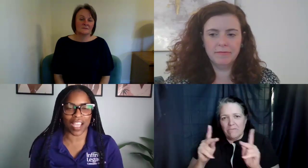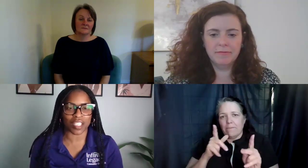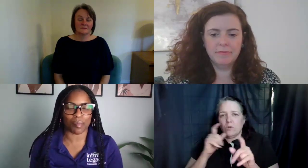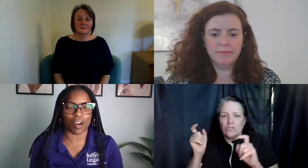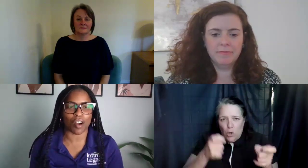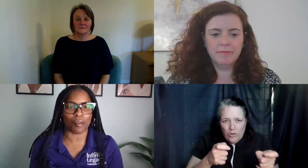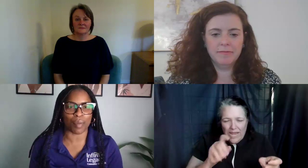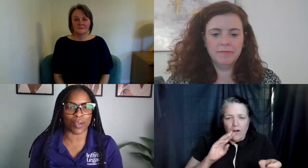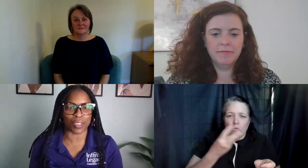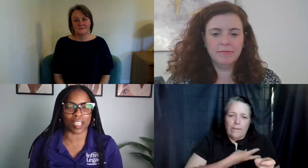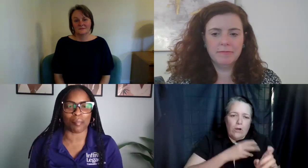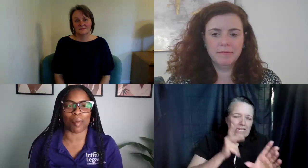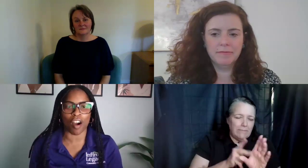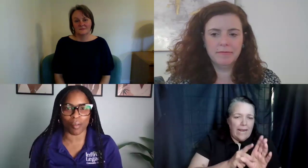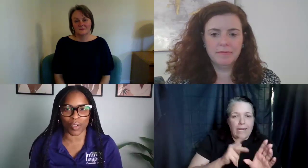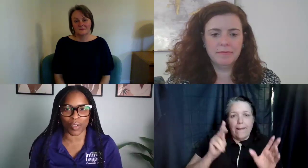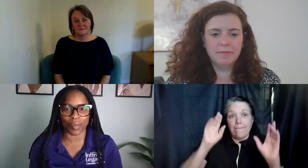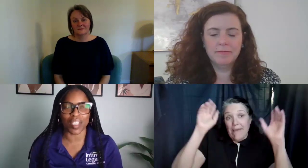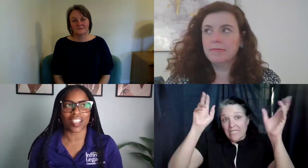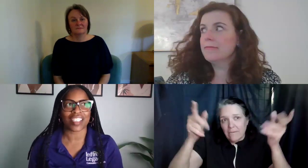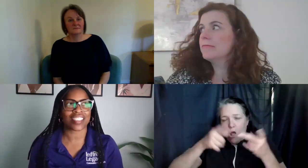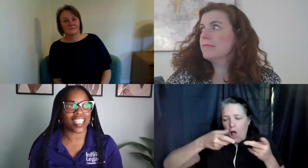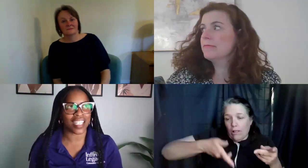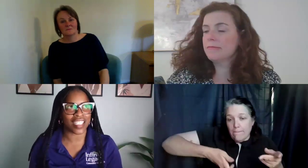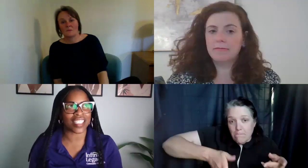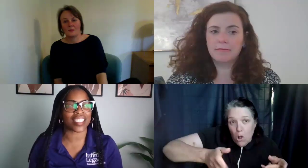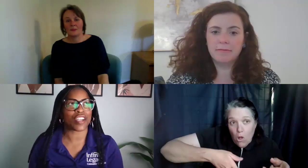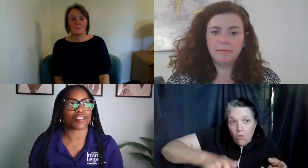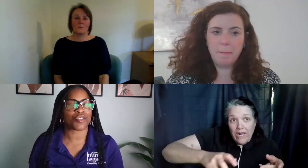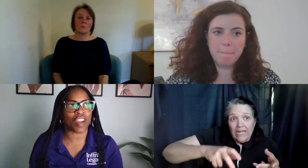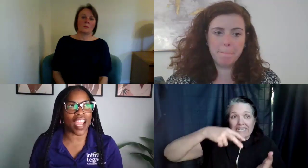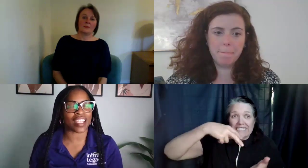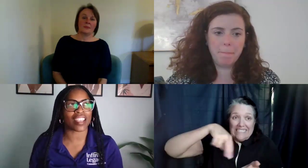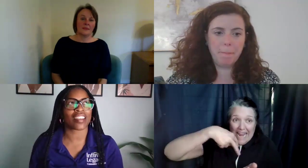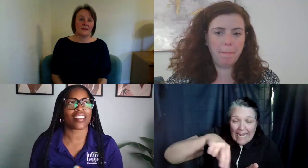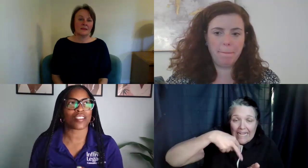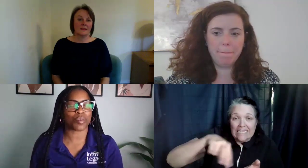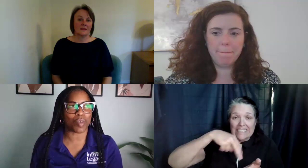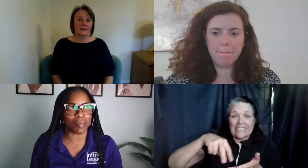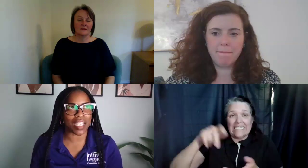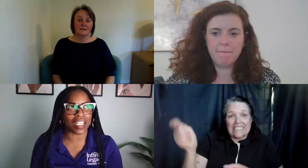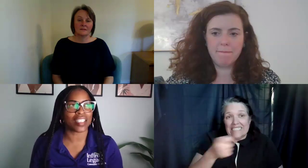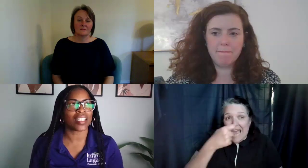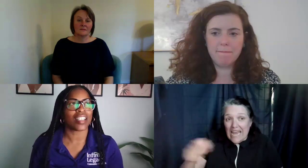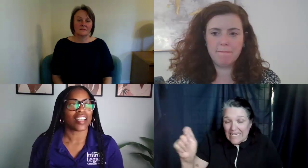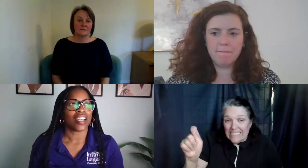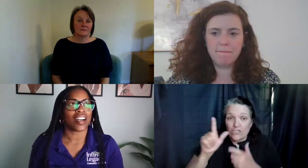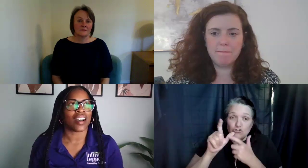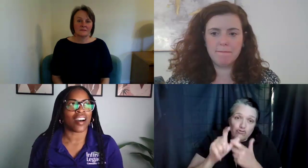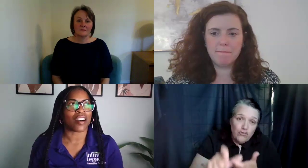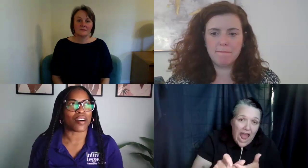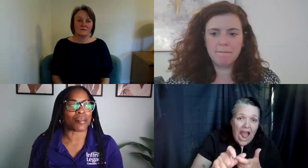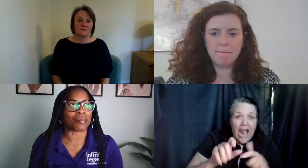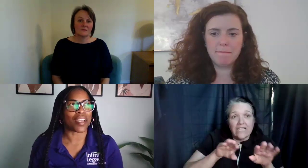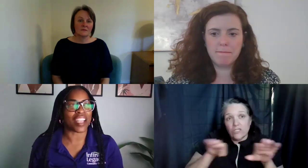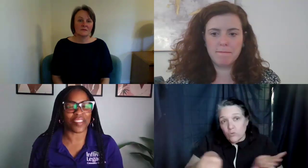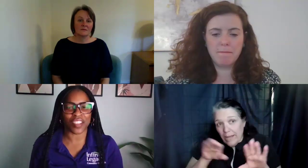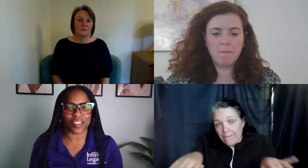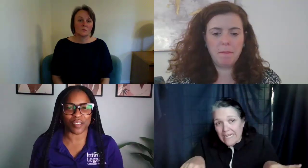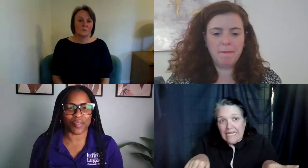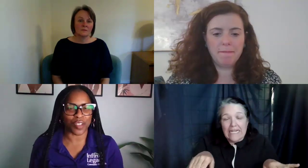basketball, bowling, ballroom, tennis, track, swimming, and I think there are a